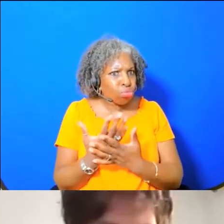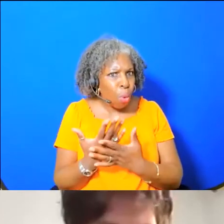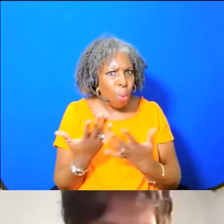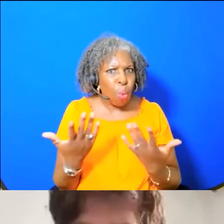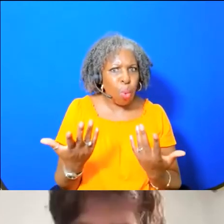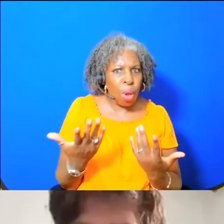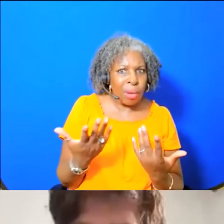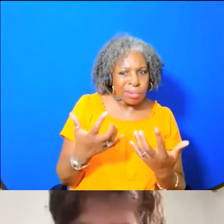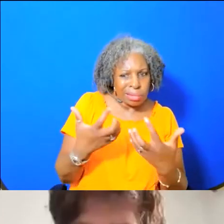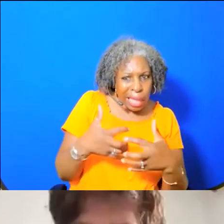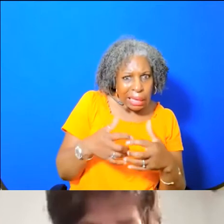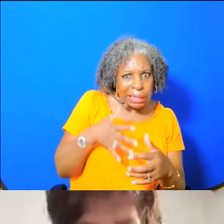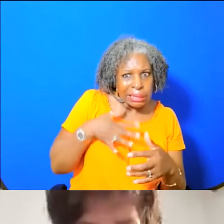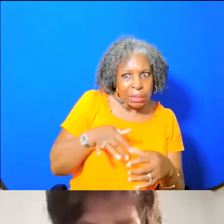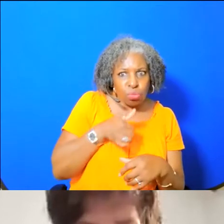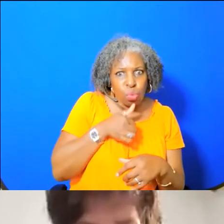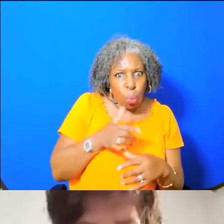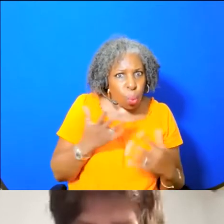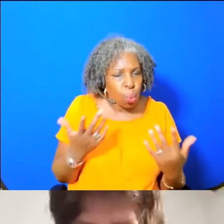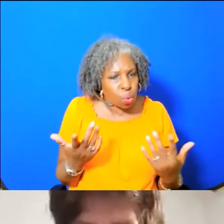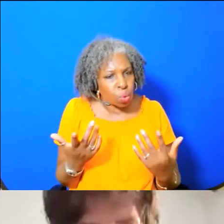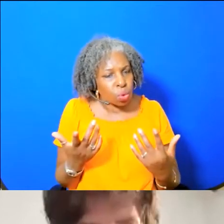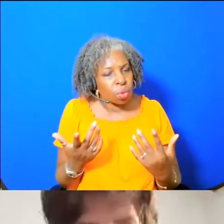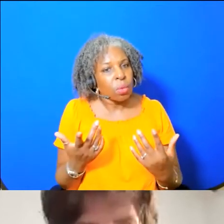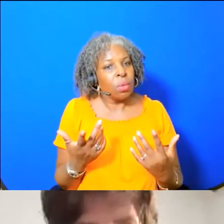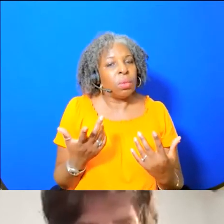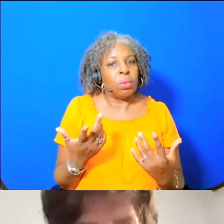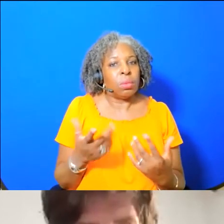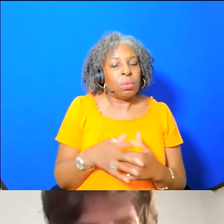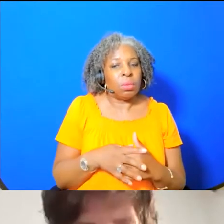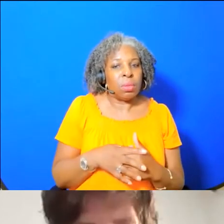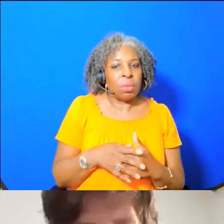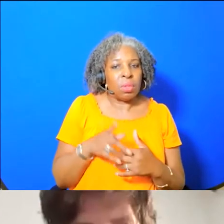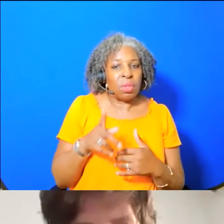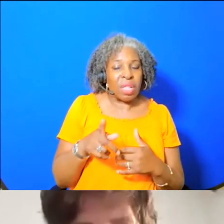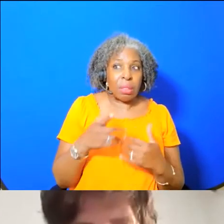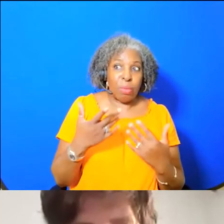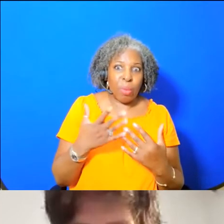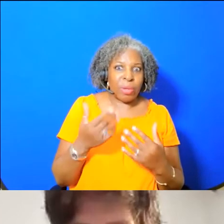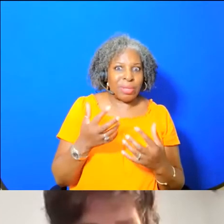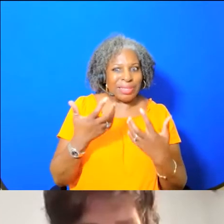which is used in being used in Holland for centuries and centuries,